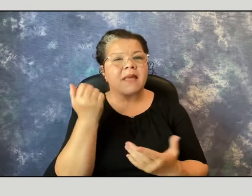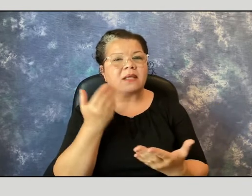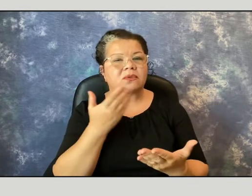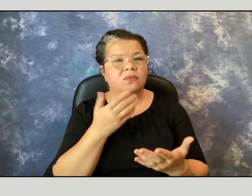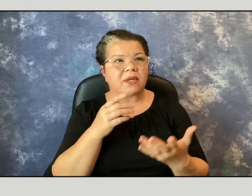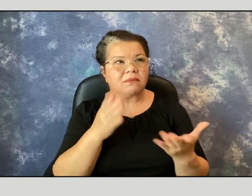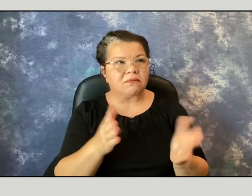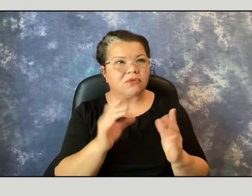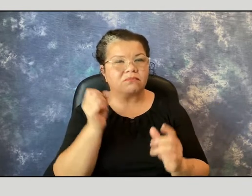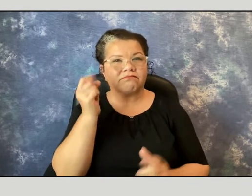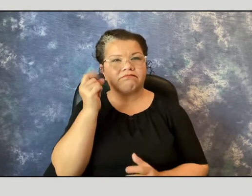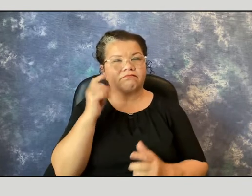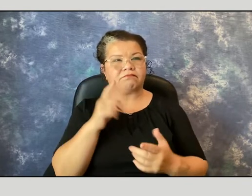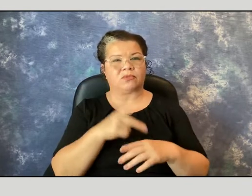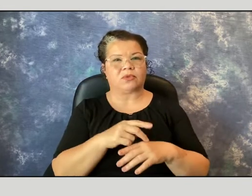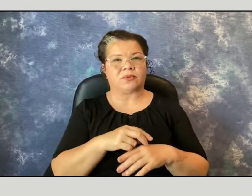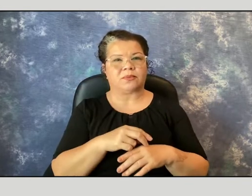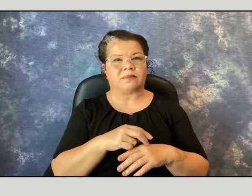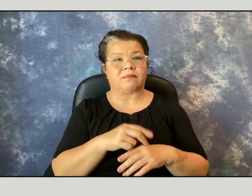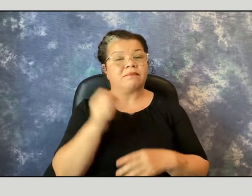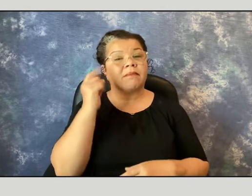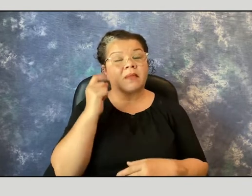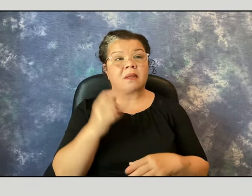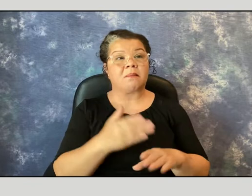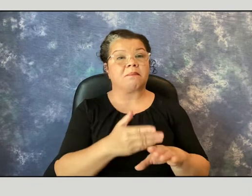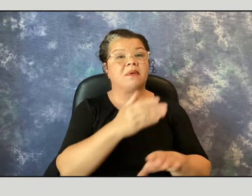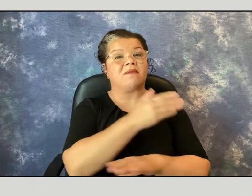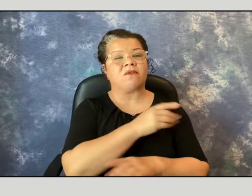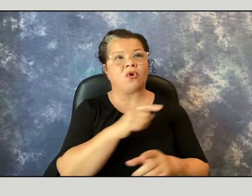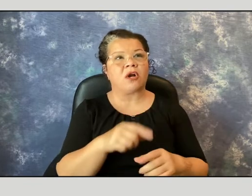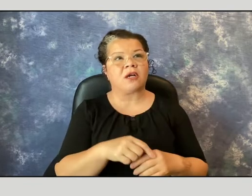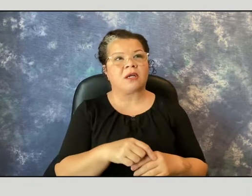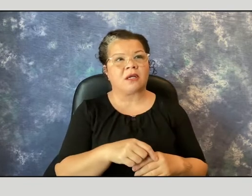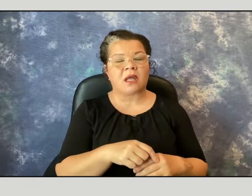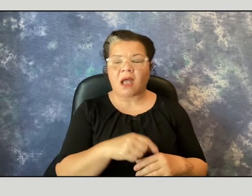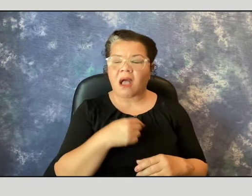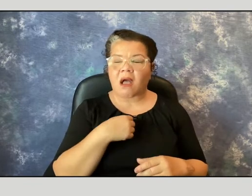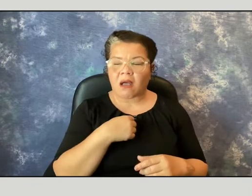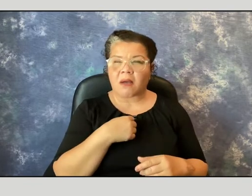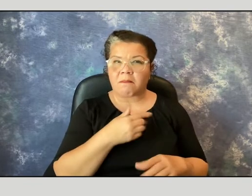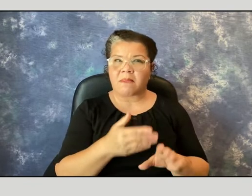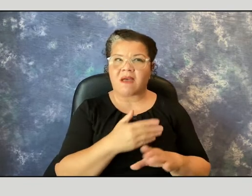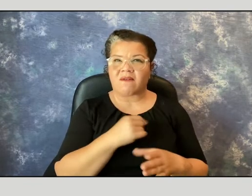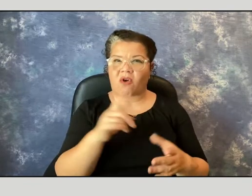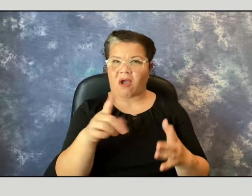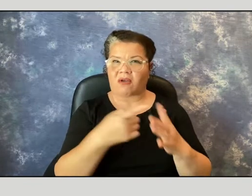because I feel like before I was really opened up to that study of the Caribbean,